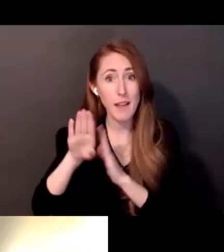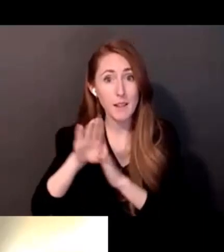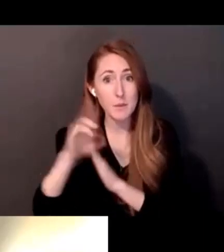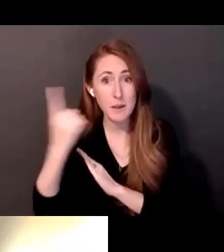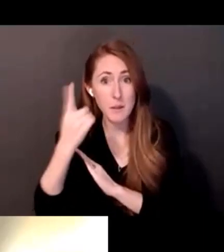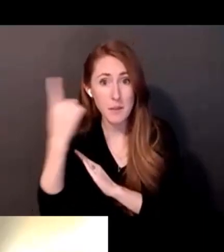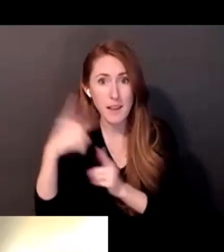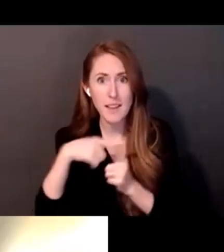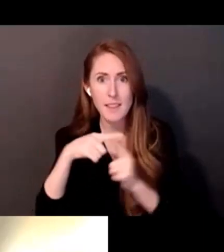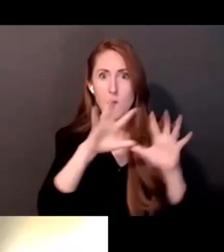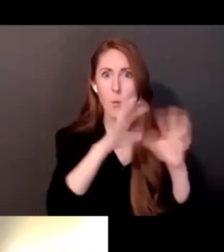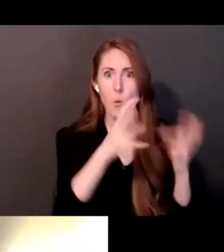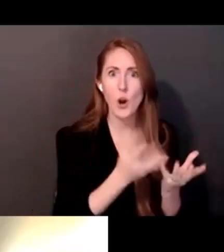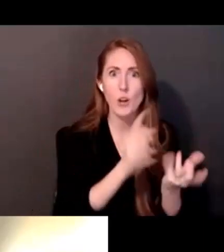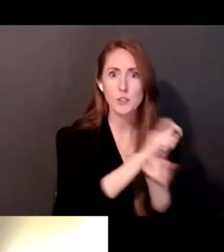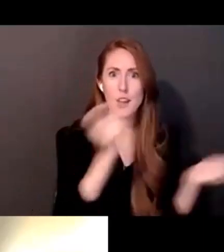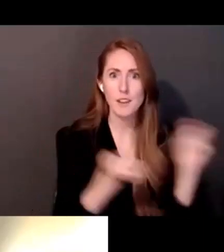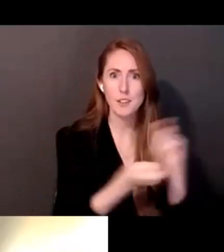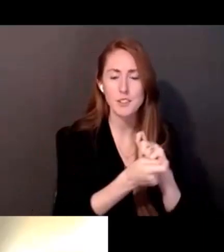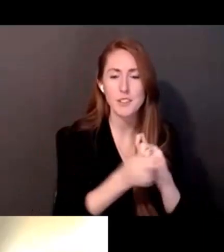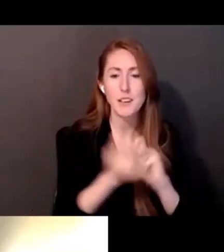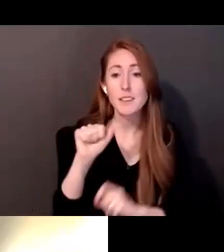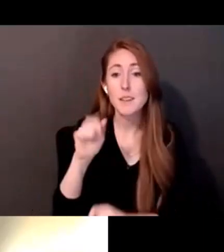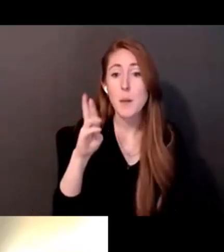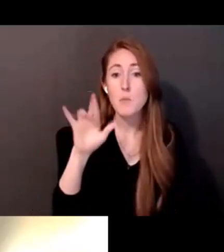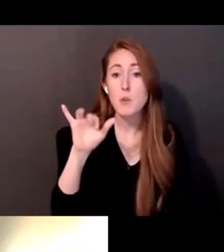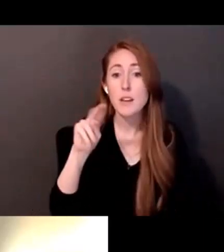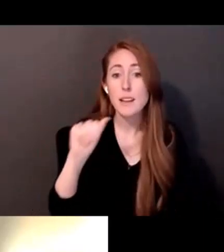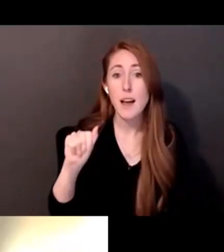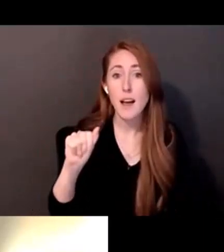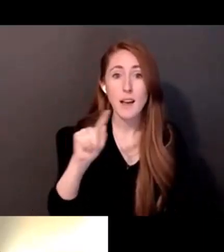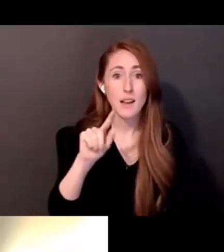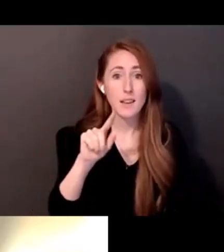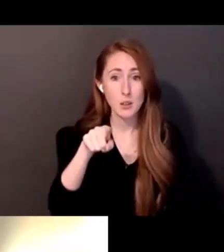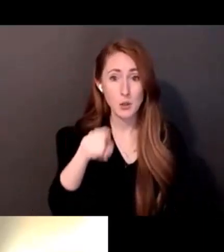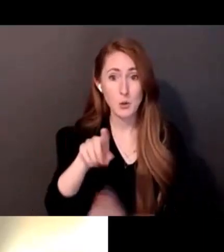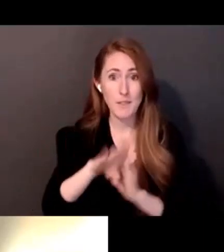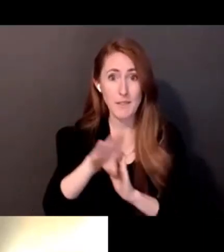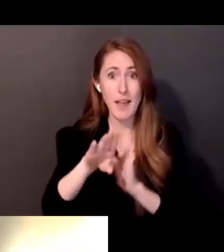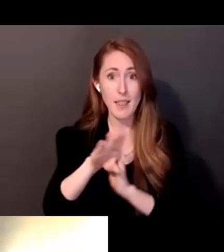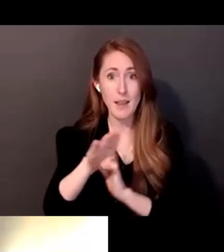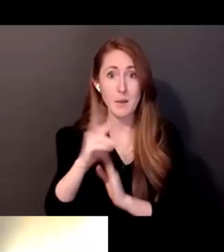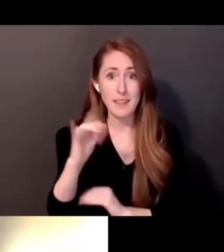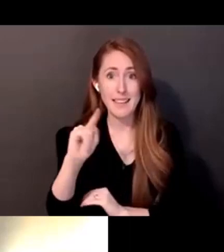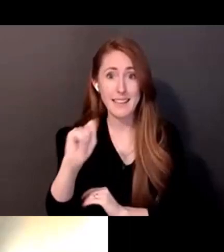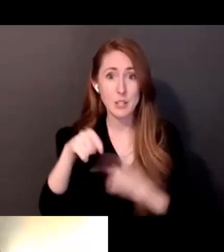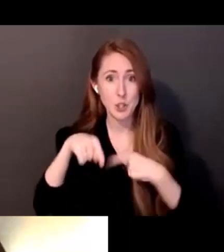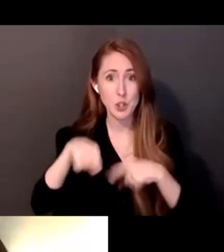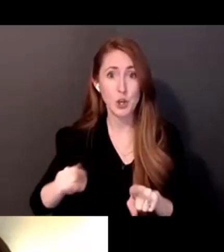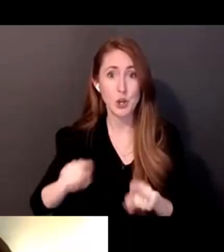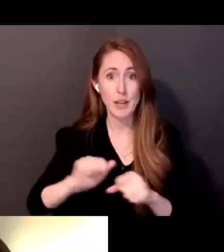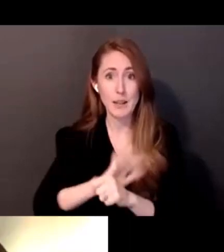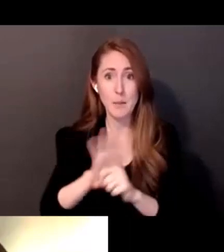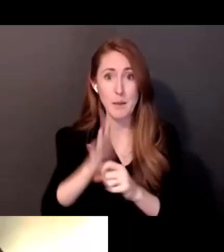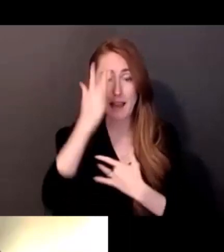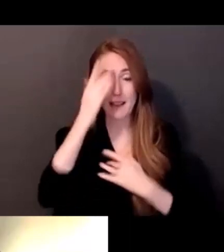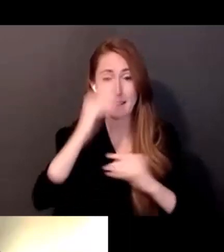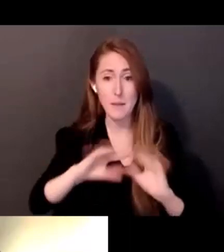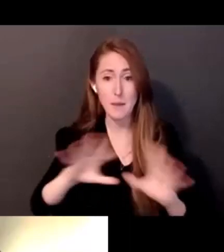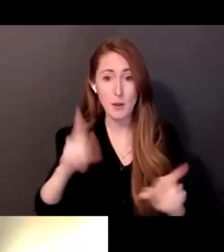Like, Sabrina, the toolkit that was developed during the pandemic, right? Because that has a big effect on work.